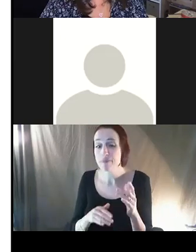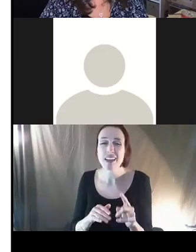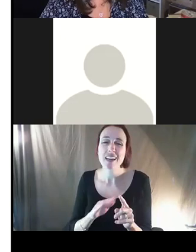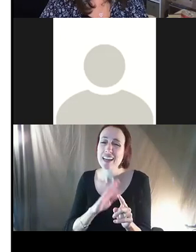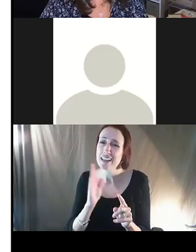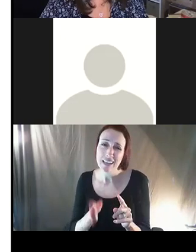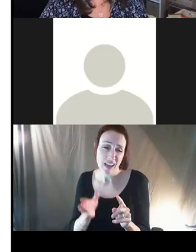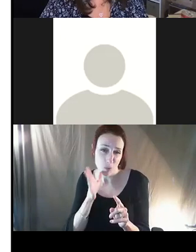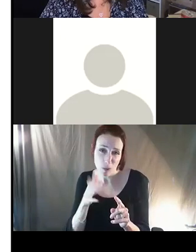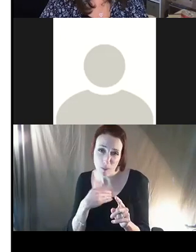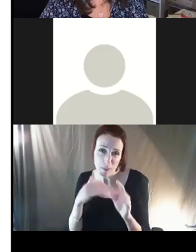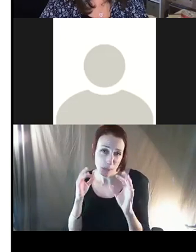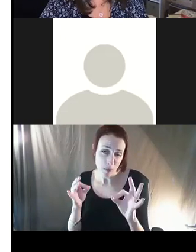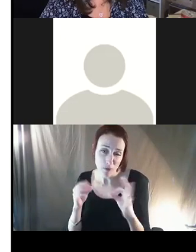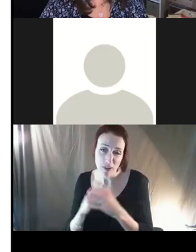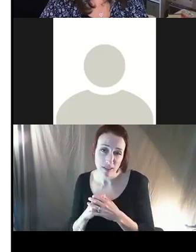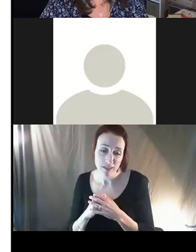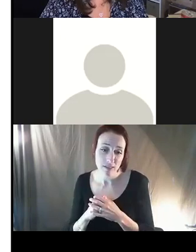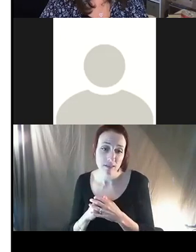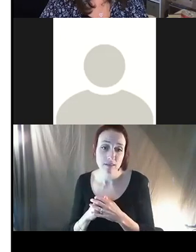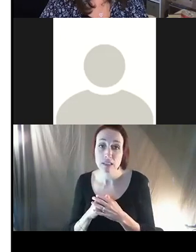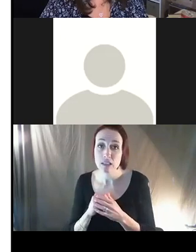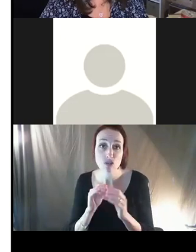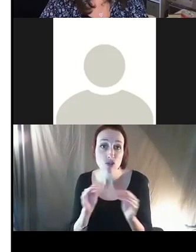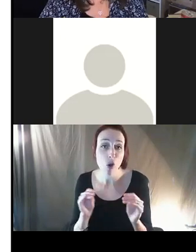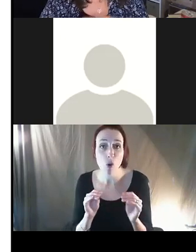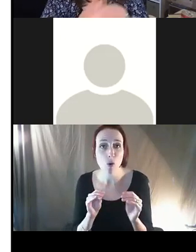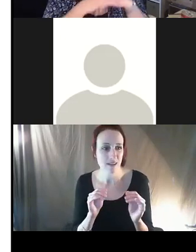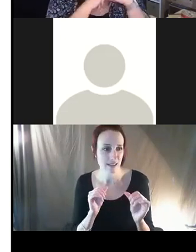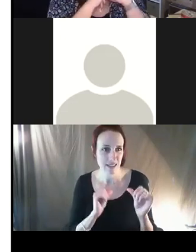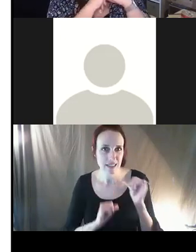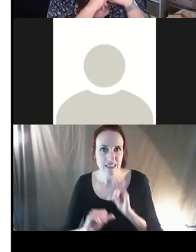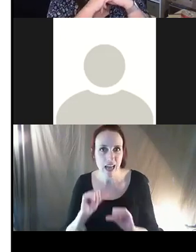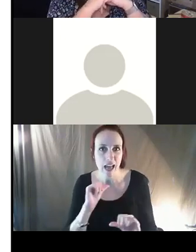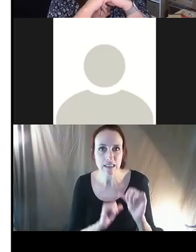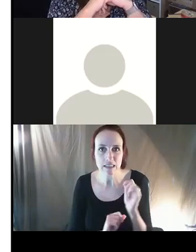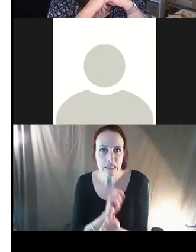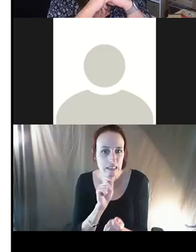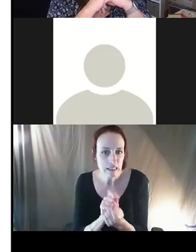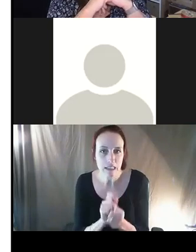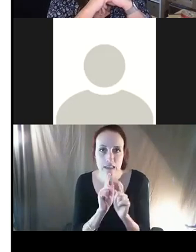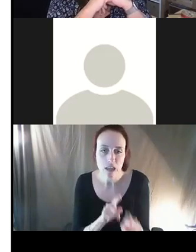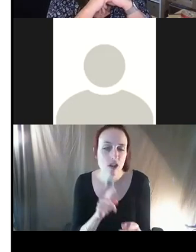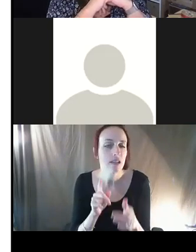This isn't an exact science. There are times where you are going to have to have hard-to-read sentences.